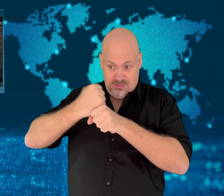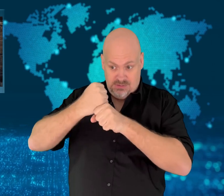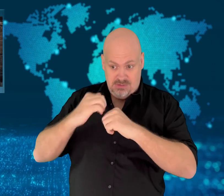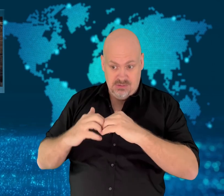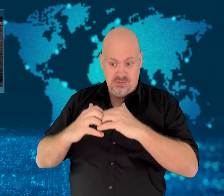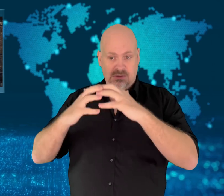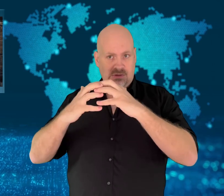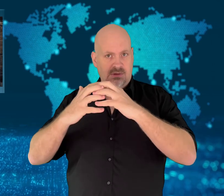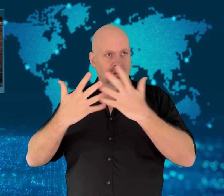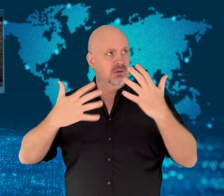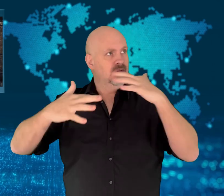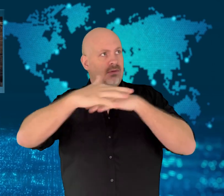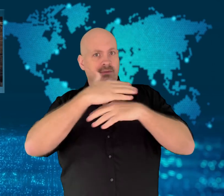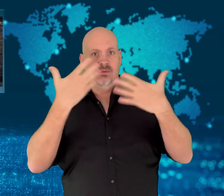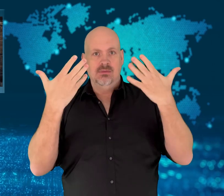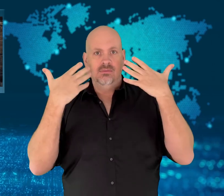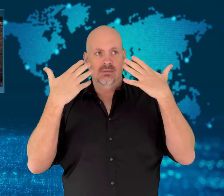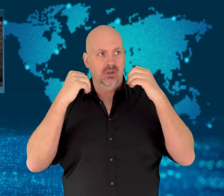such a mine.